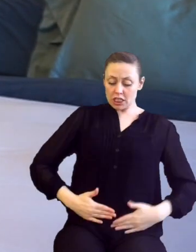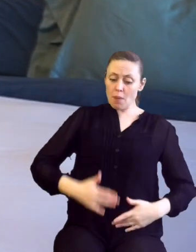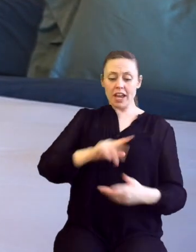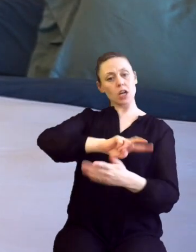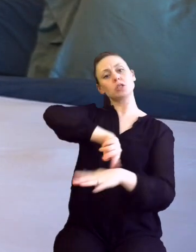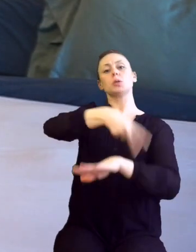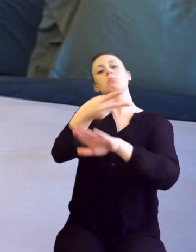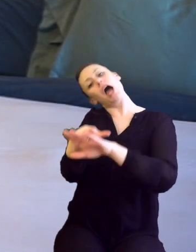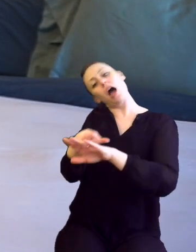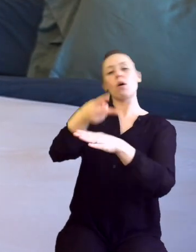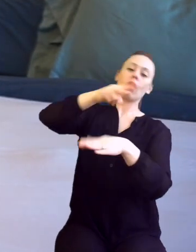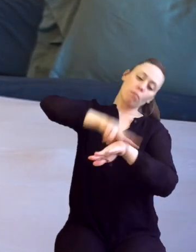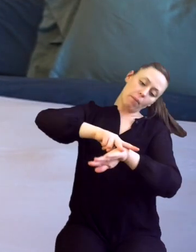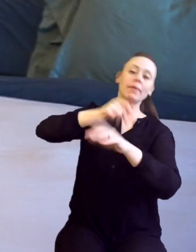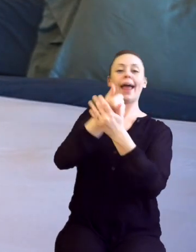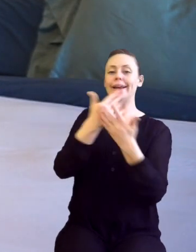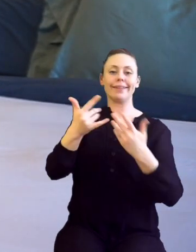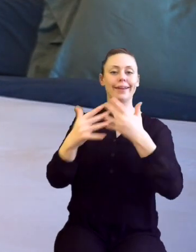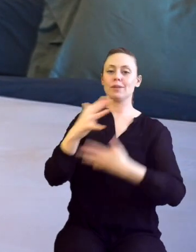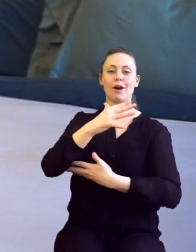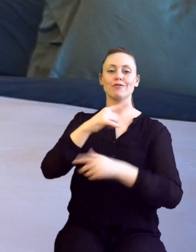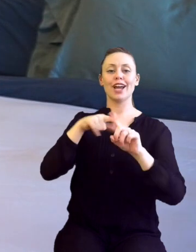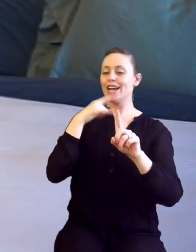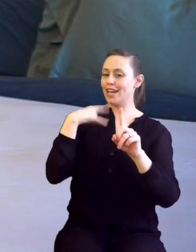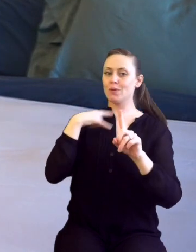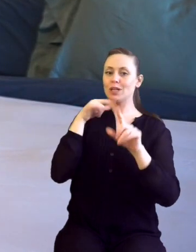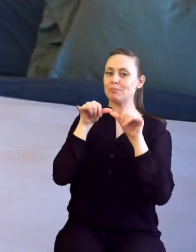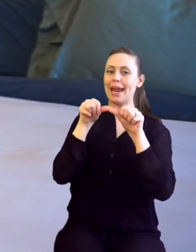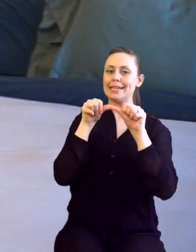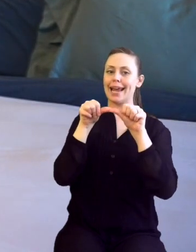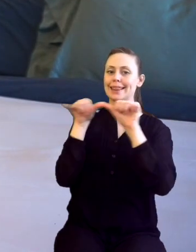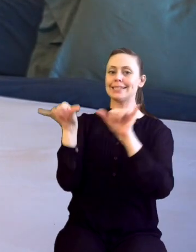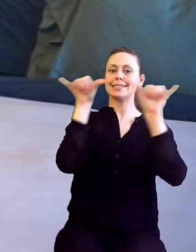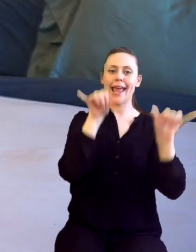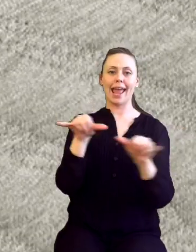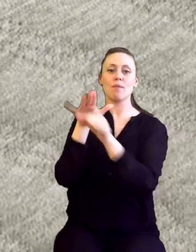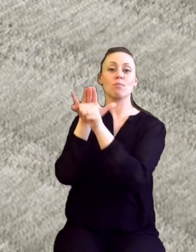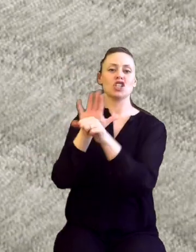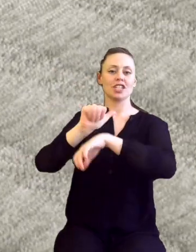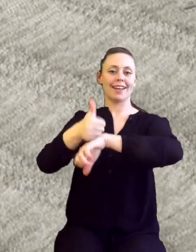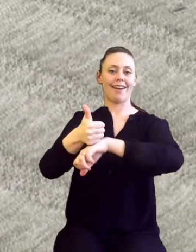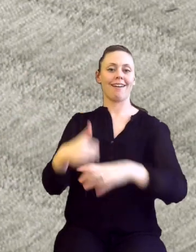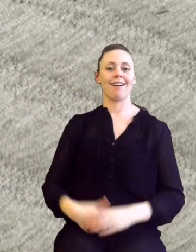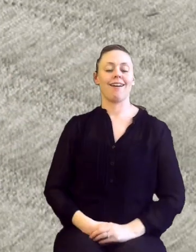your back or any of the above it will assist with maintaining that pressure setting.